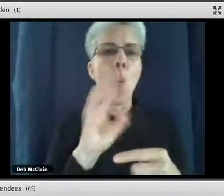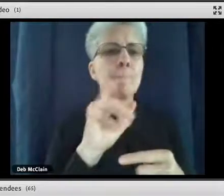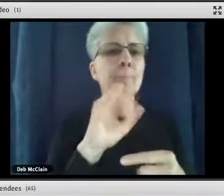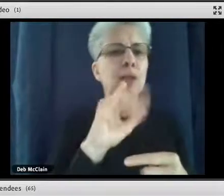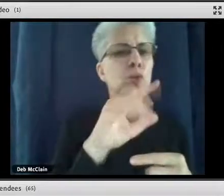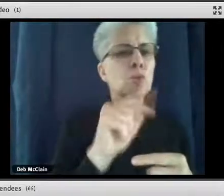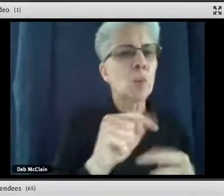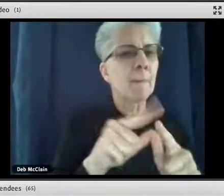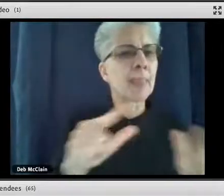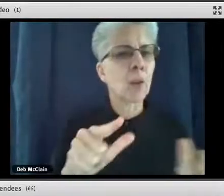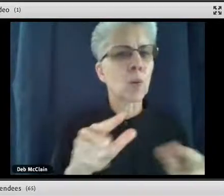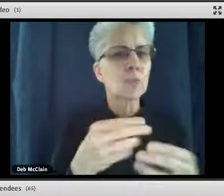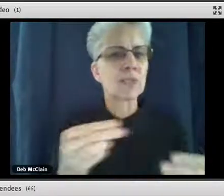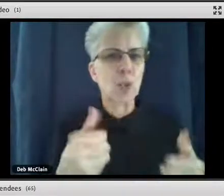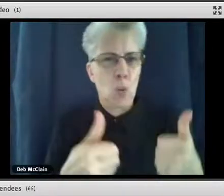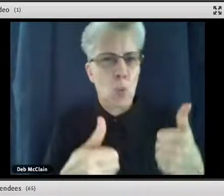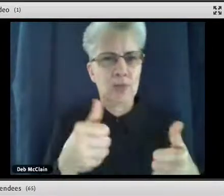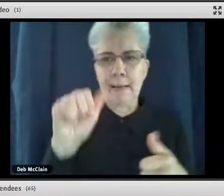or manuscript language material?